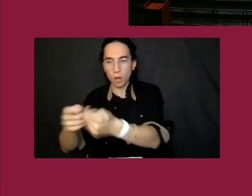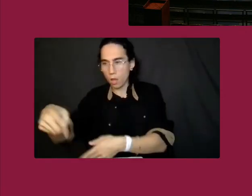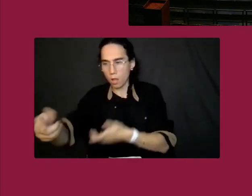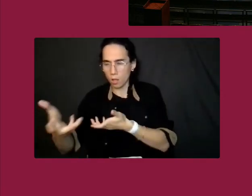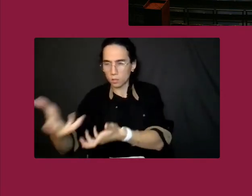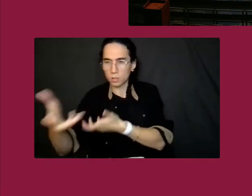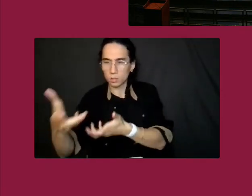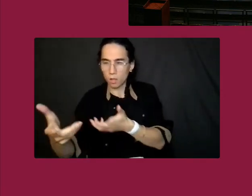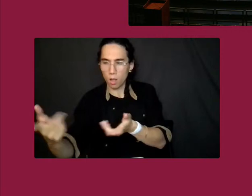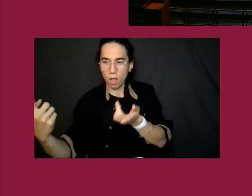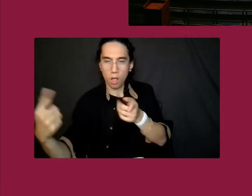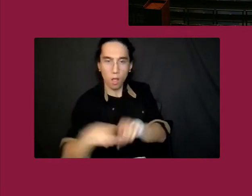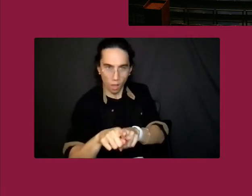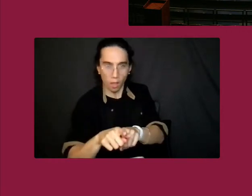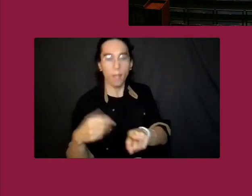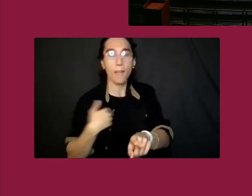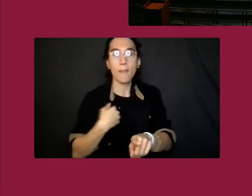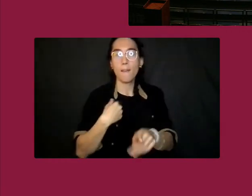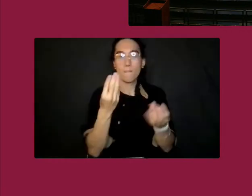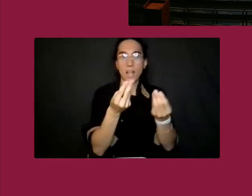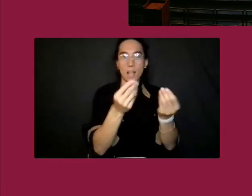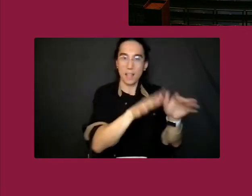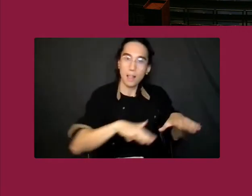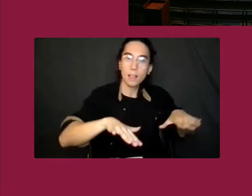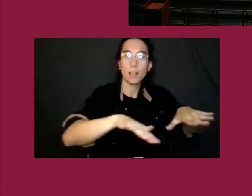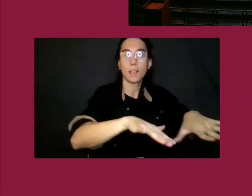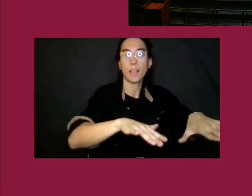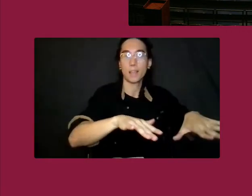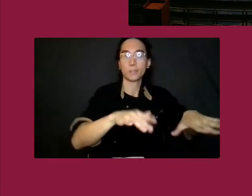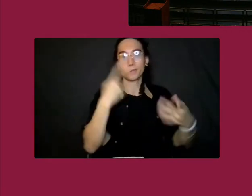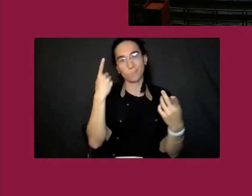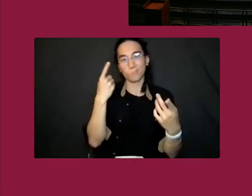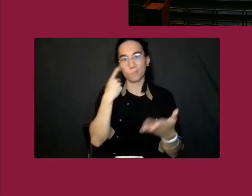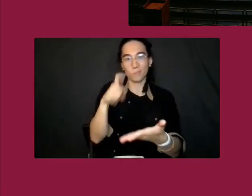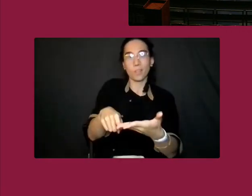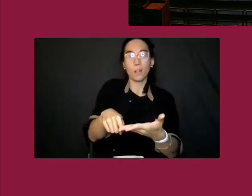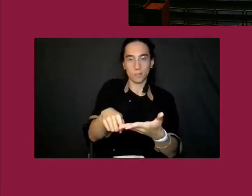a land acknowledgement that, that works for everyone, and it reads like this.